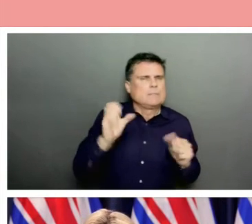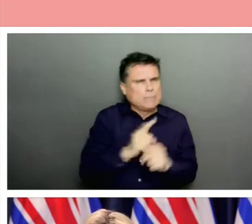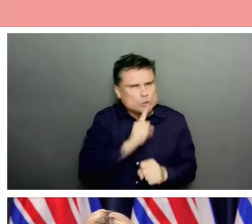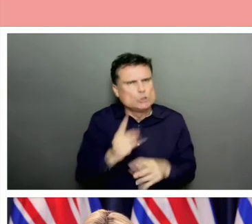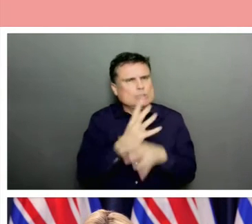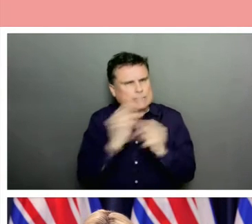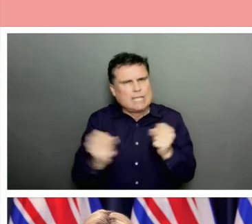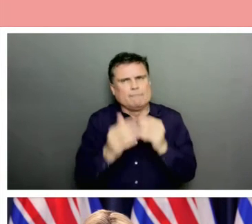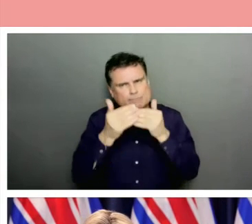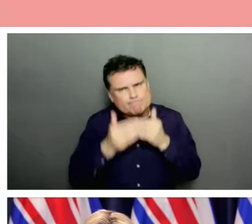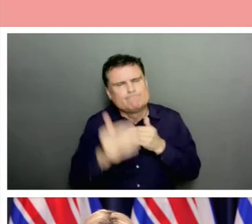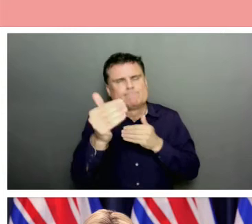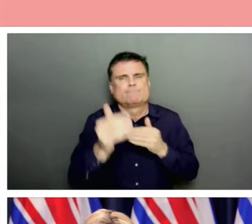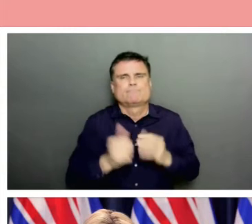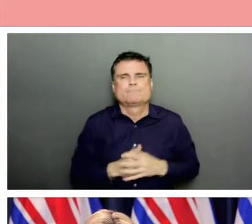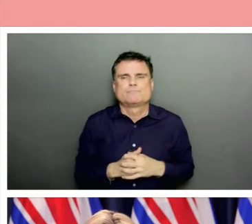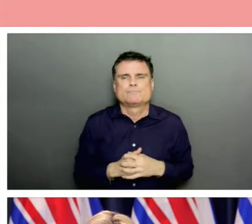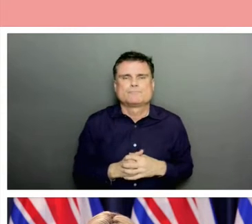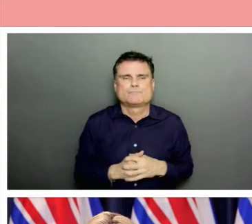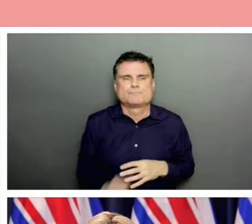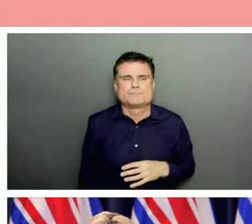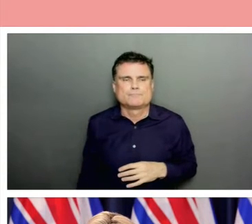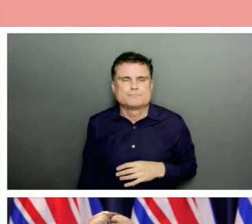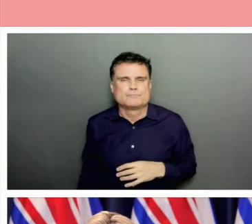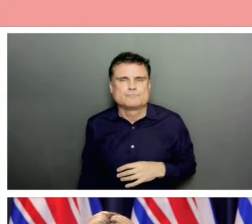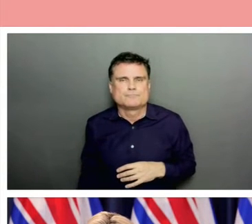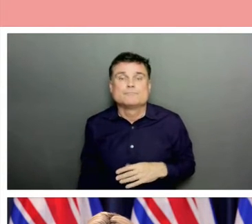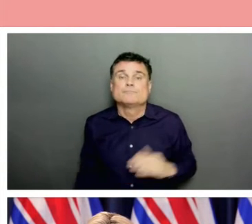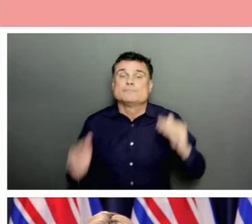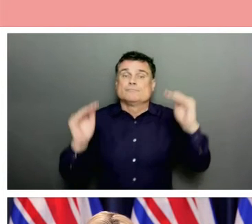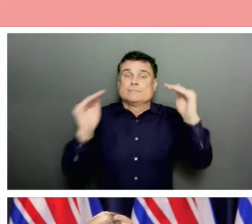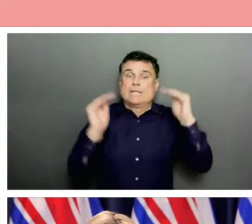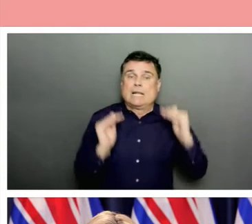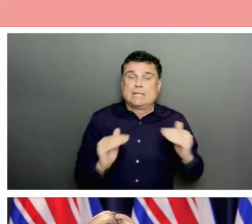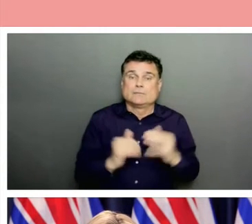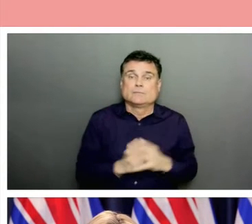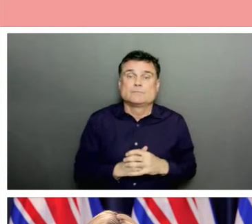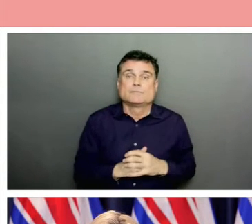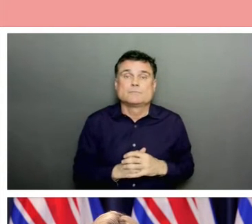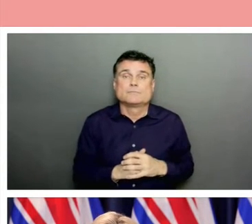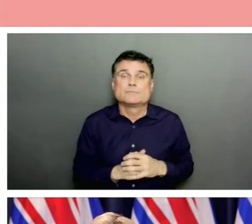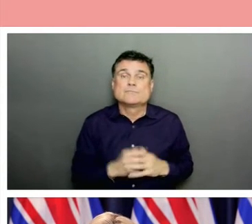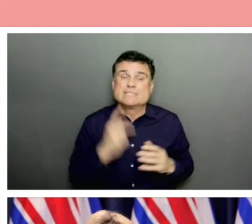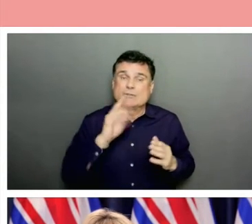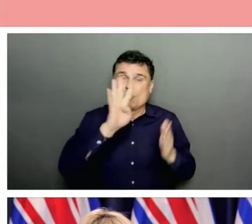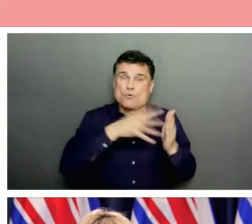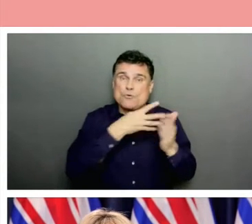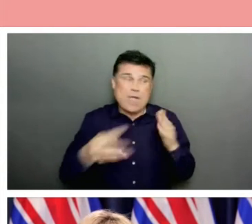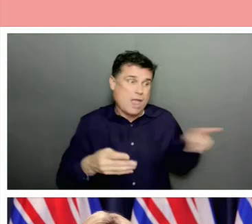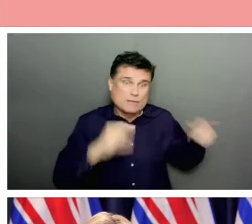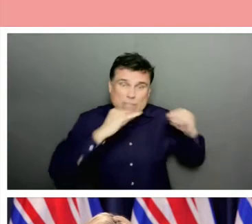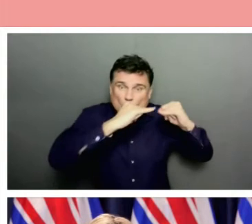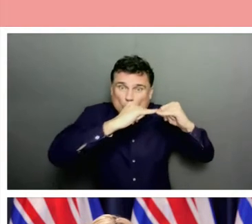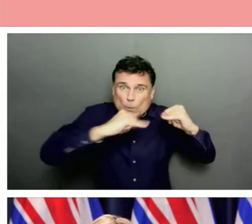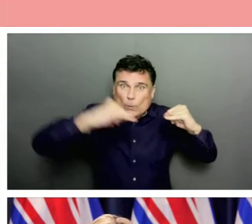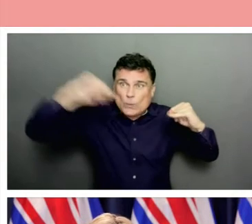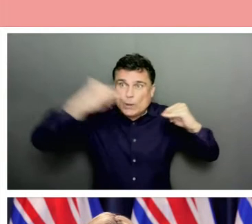places, the director of our trajectory of our pandemic. Though our second wave has increased, we have